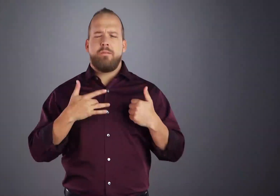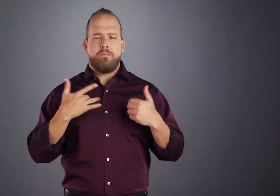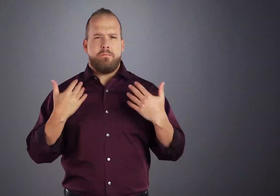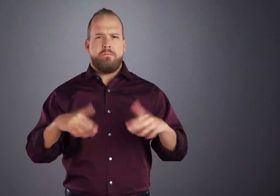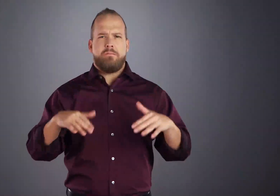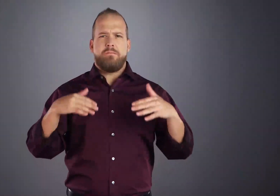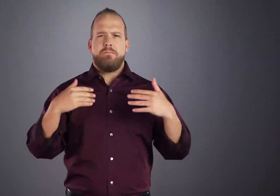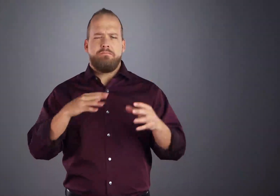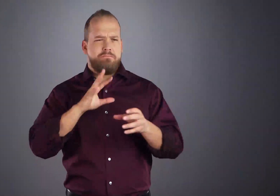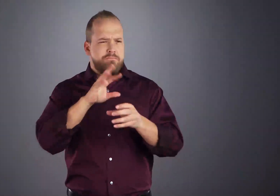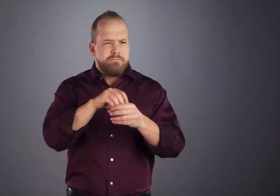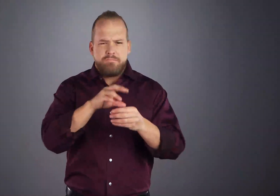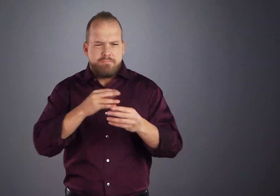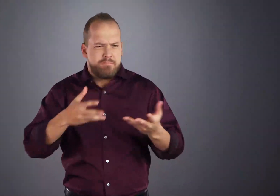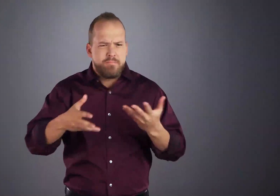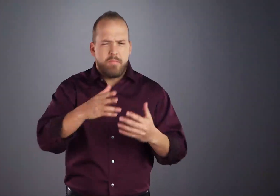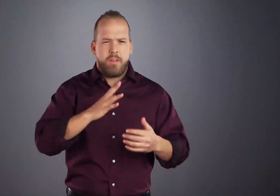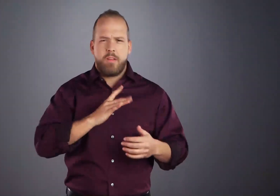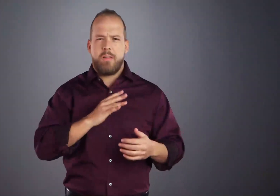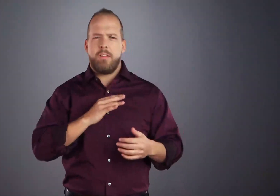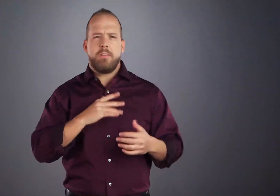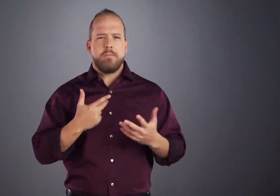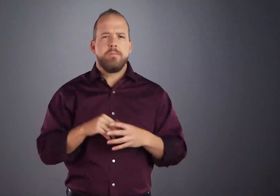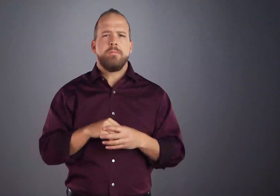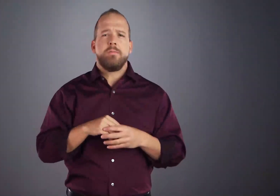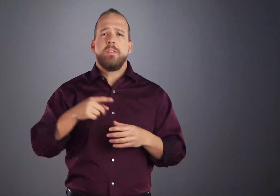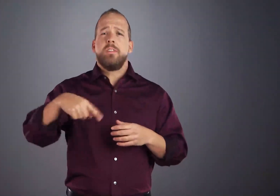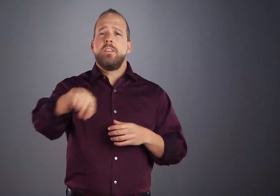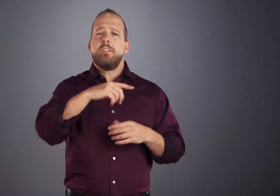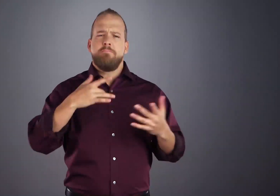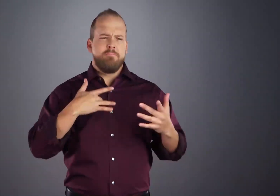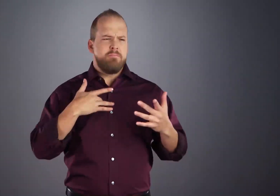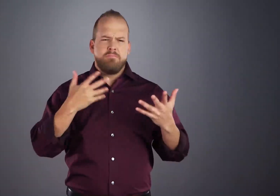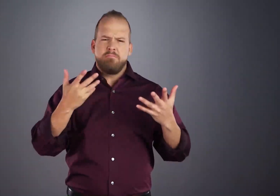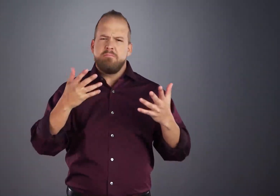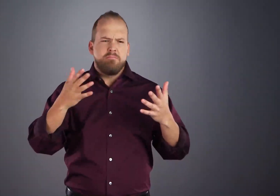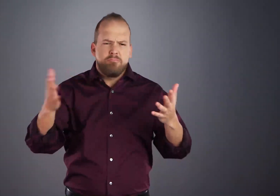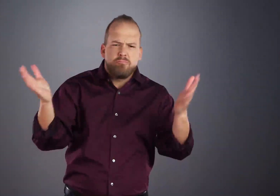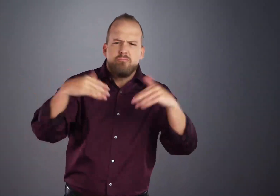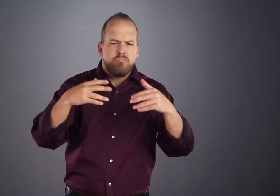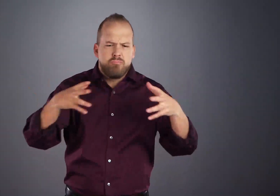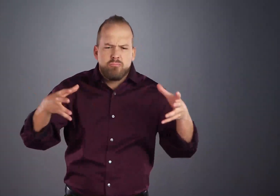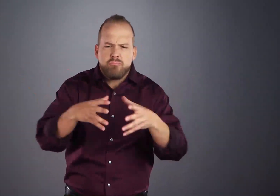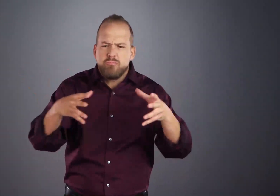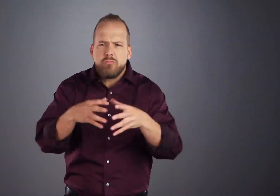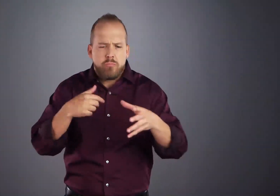I was part of life at last, and in the midst of the excitement